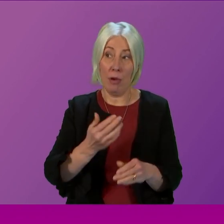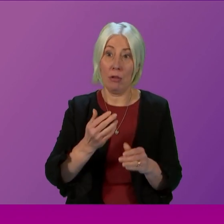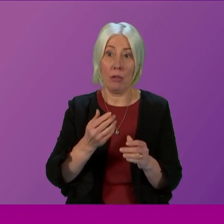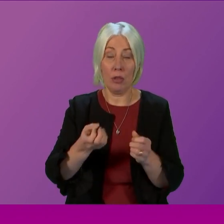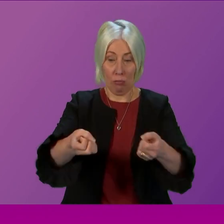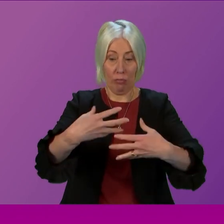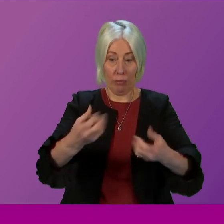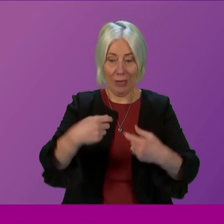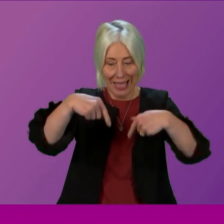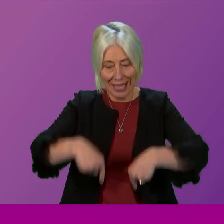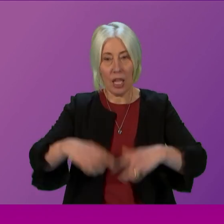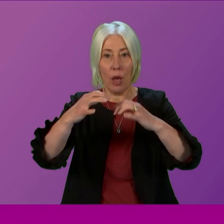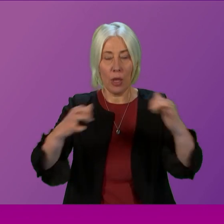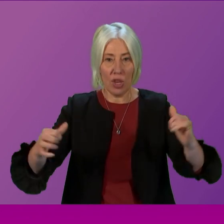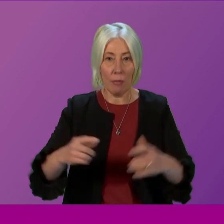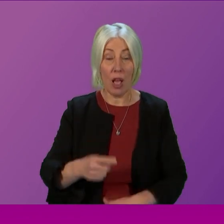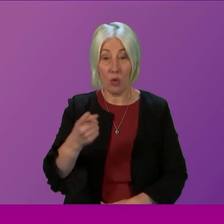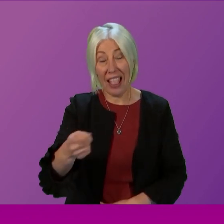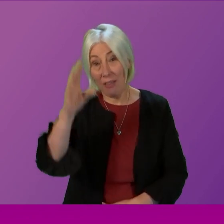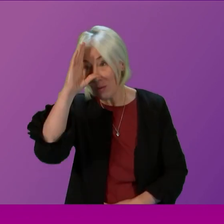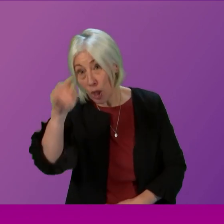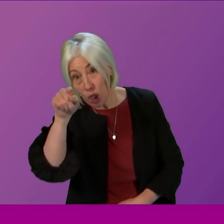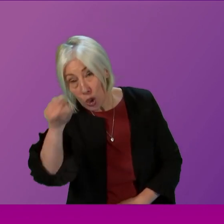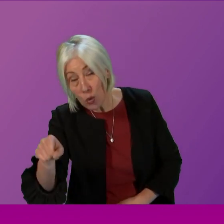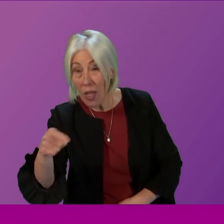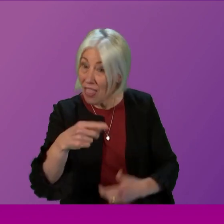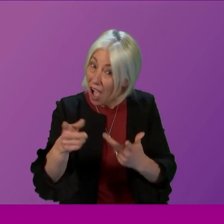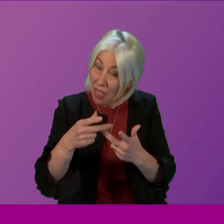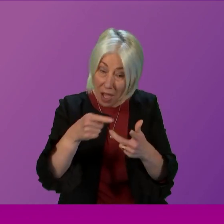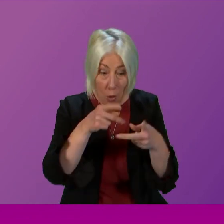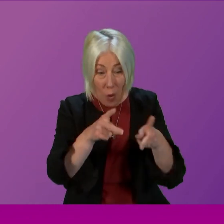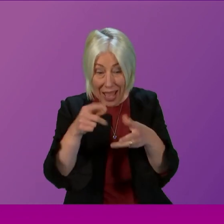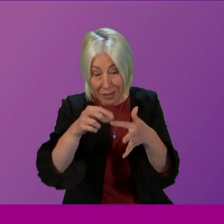and, again, I point the member to the many avenues that exist for members